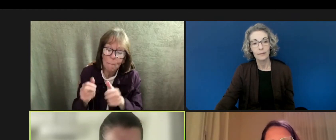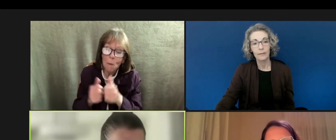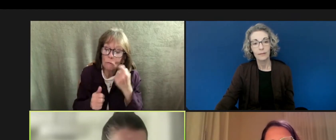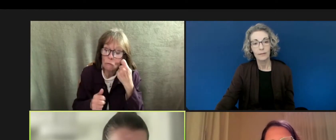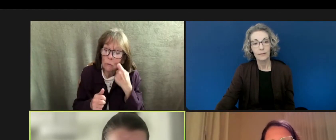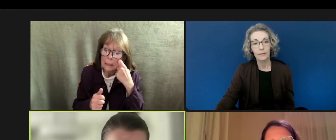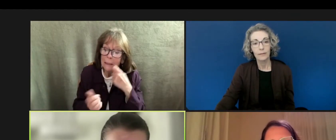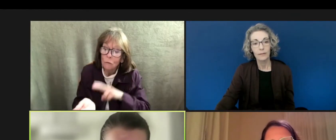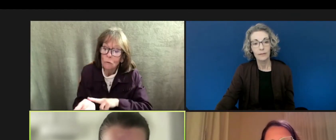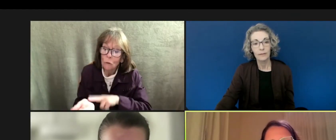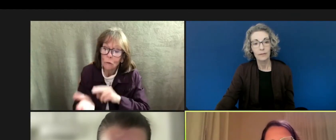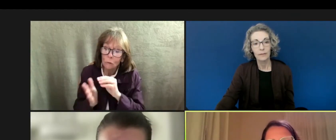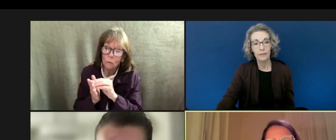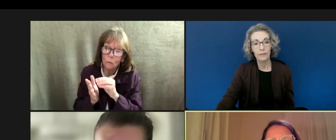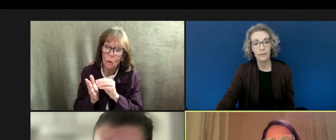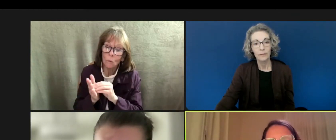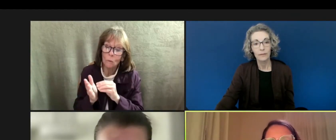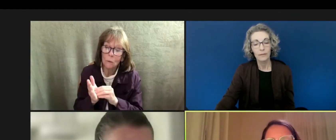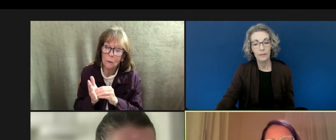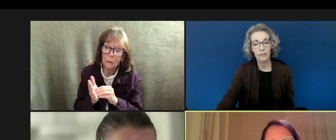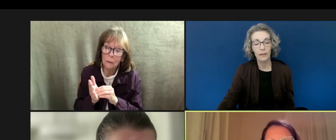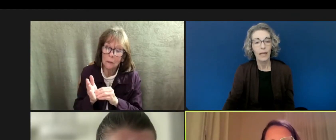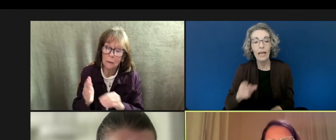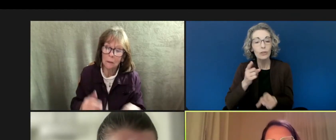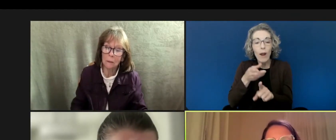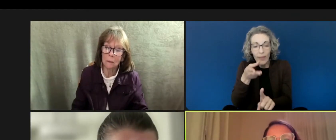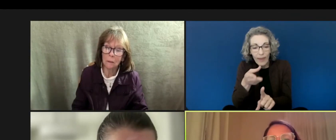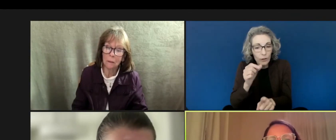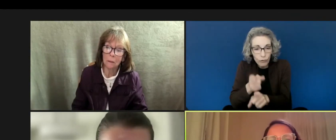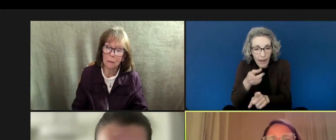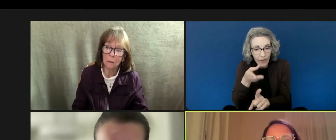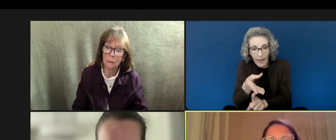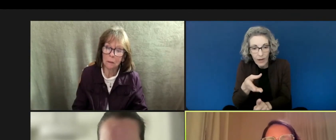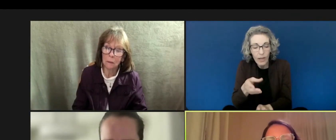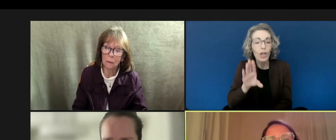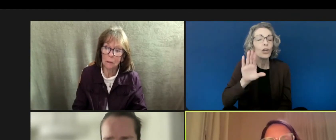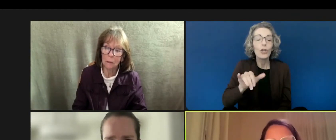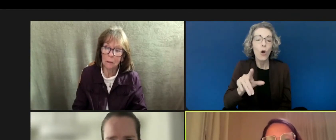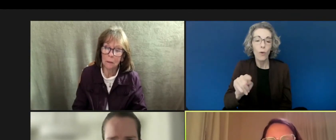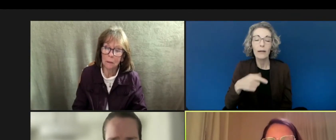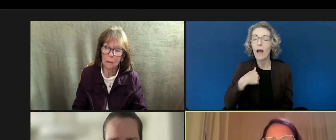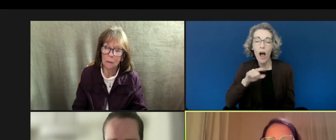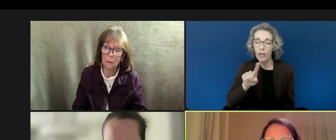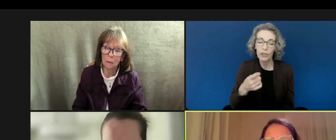Okay, it's right there, it's the red. You know what, I'll just do the notes from now on, okay?